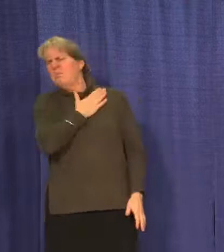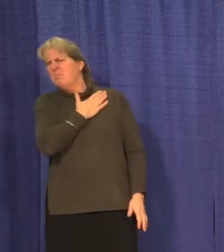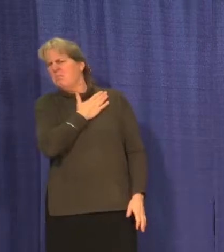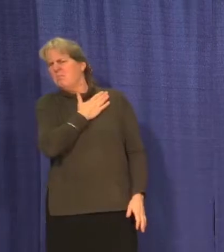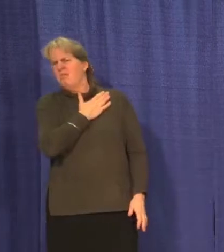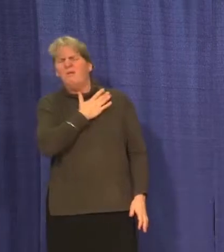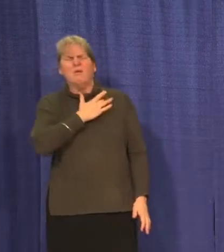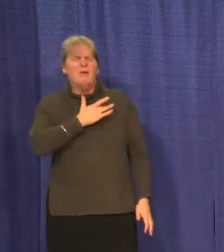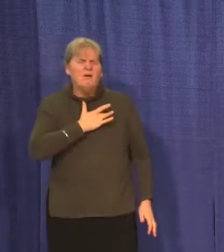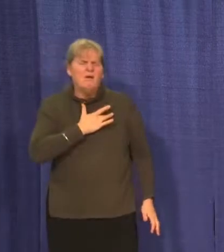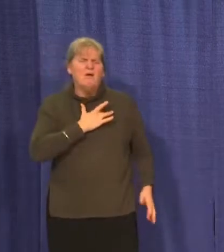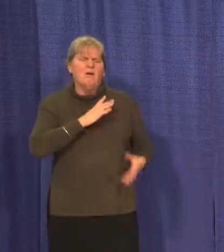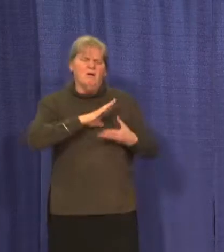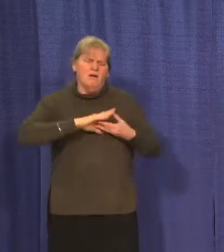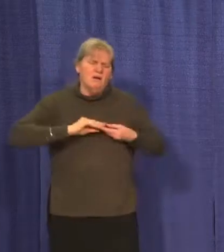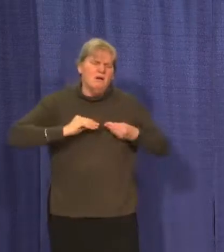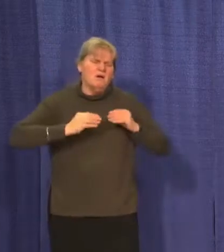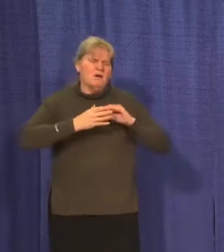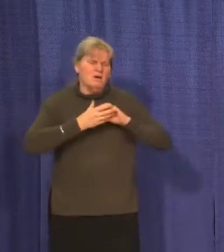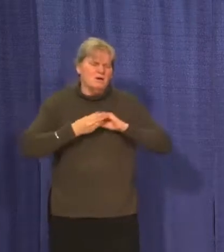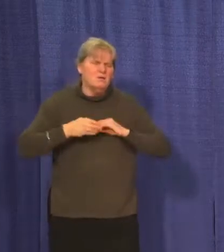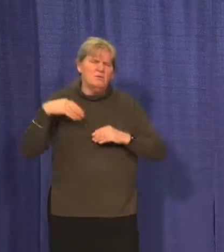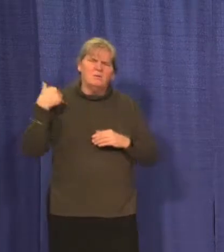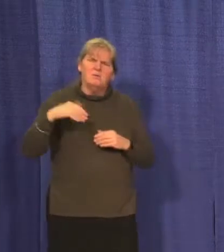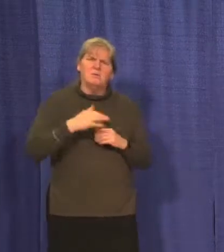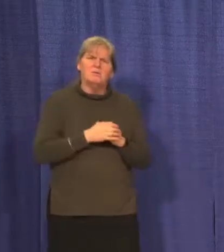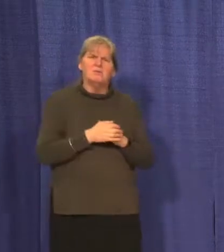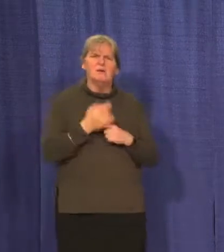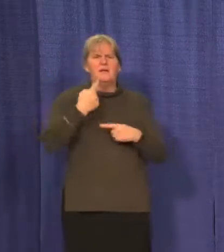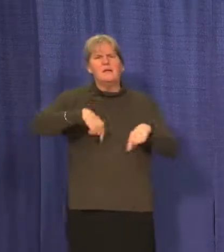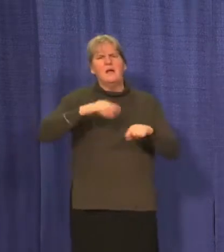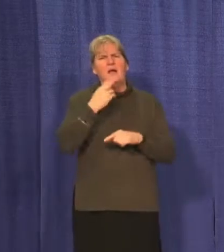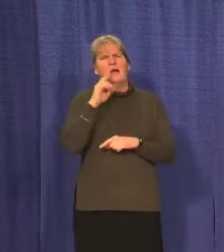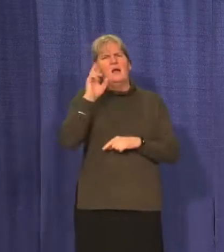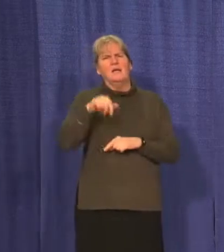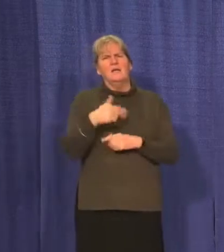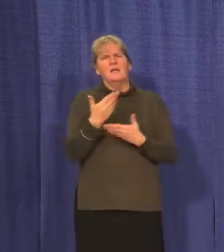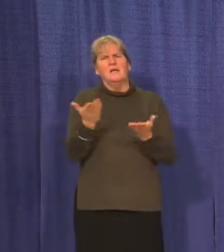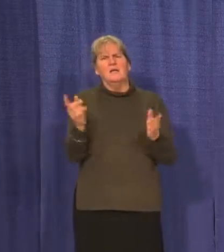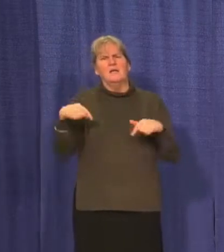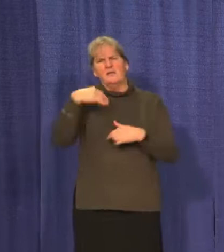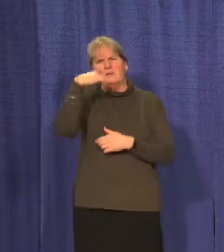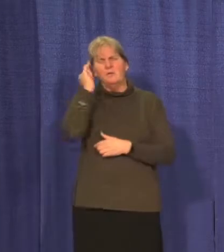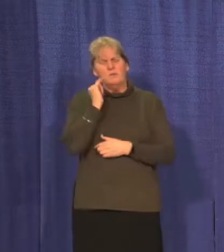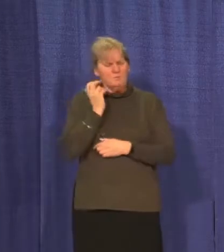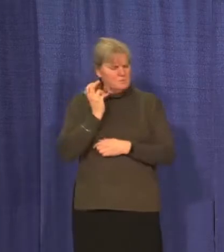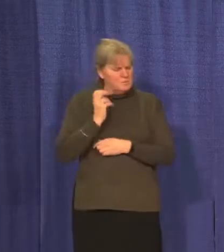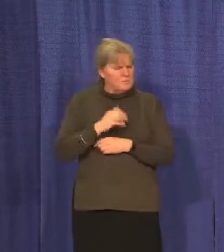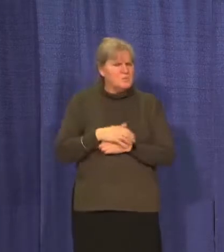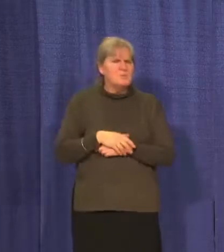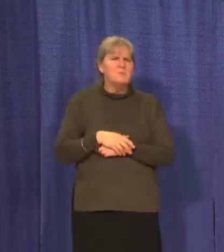touching, and offer a humble reminder of how lucky we have been in Yukon so far throughout this pandemic.